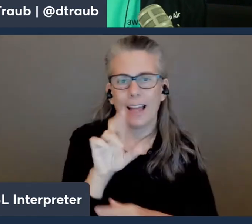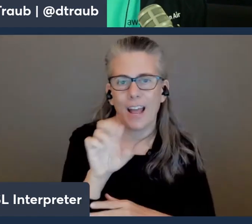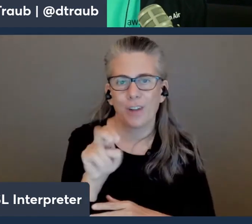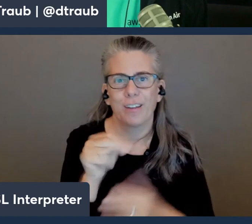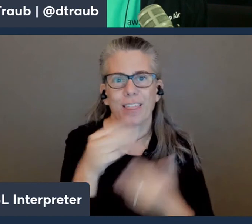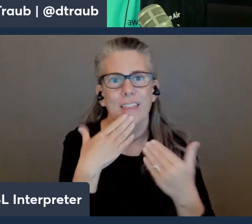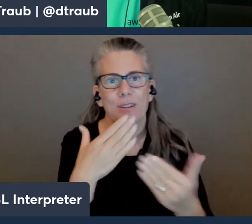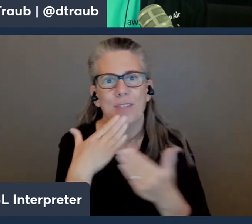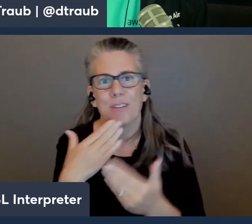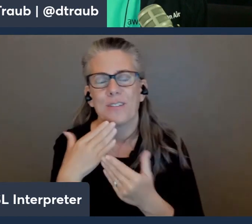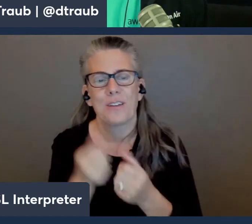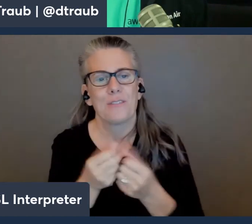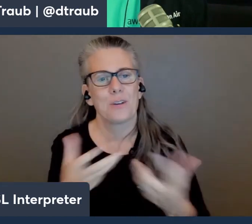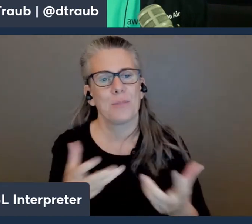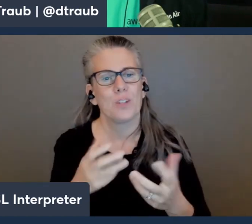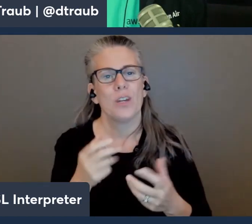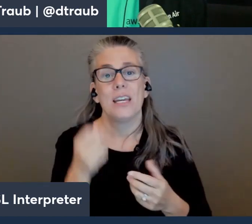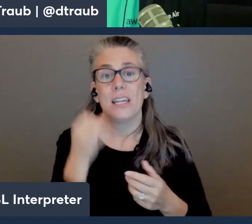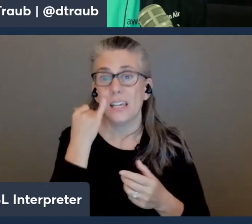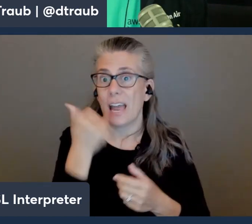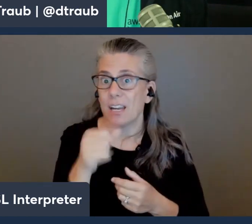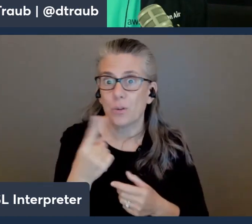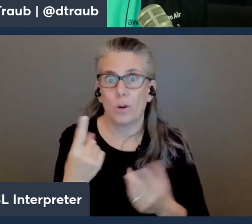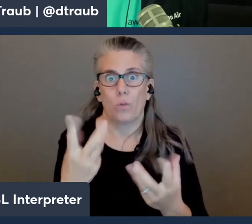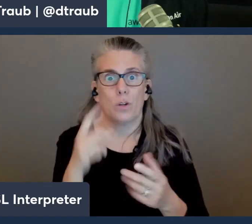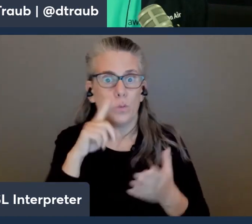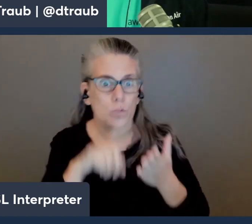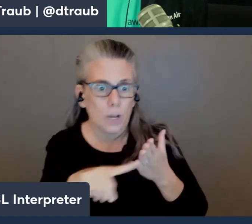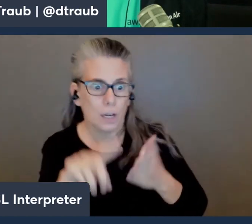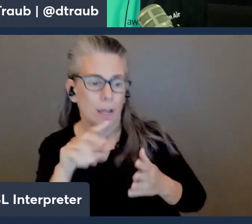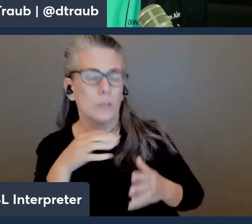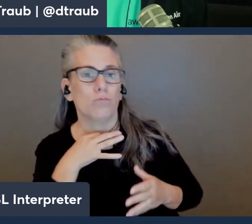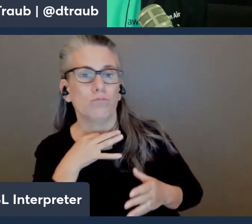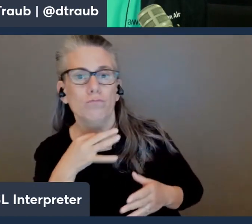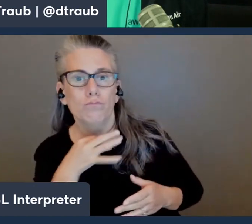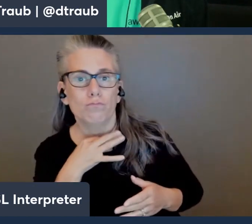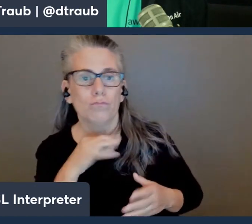if you want to check out CodeGuru Secrets Reviewer, if you want to make sure that the CodeGuru